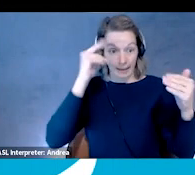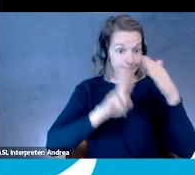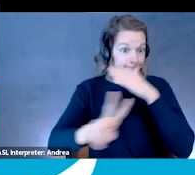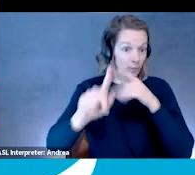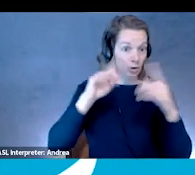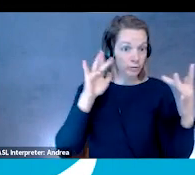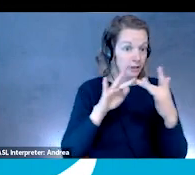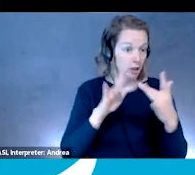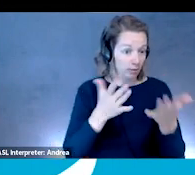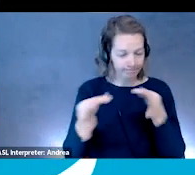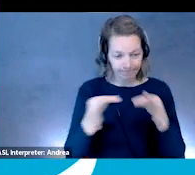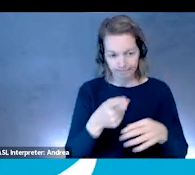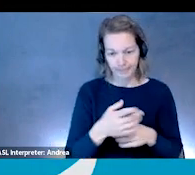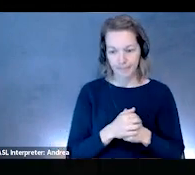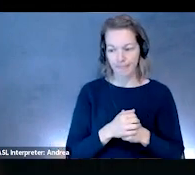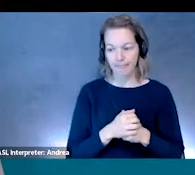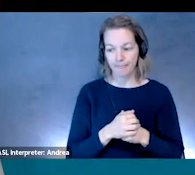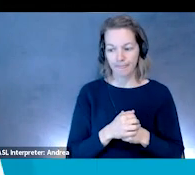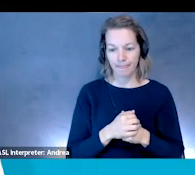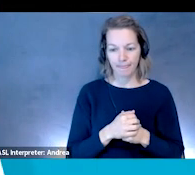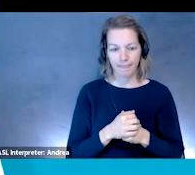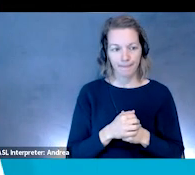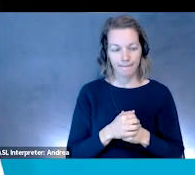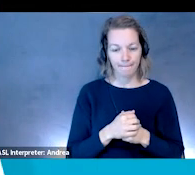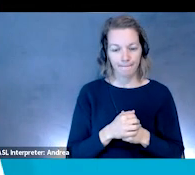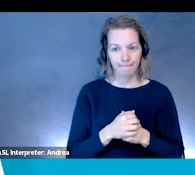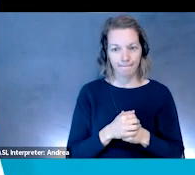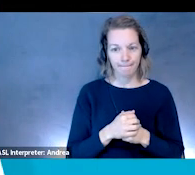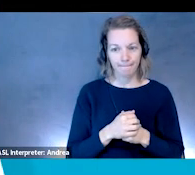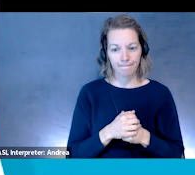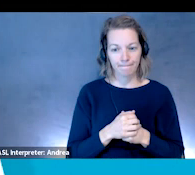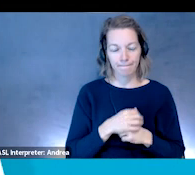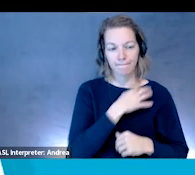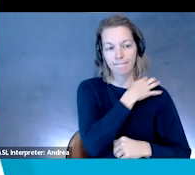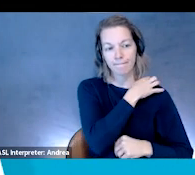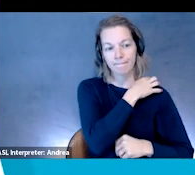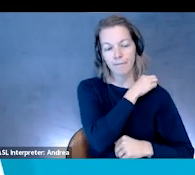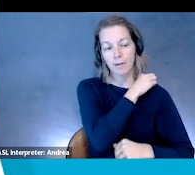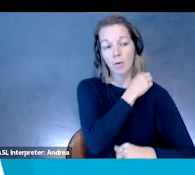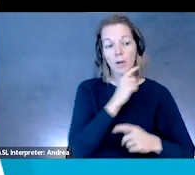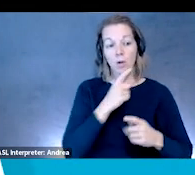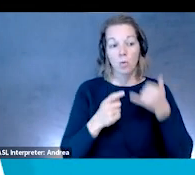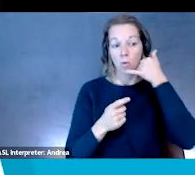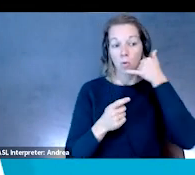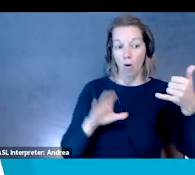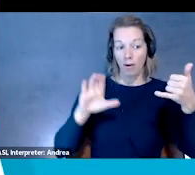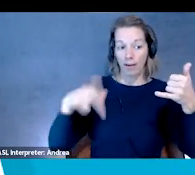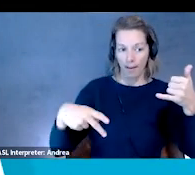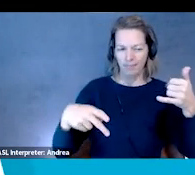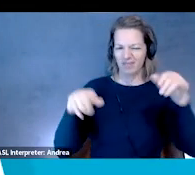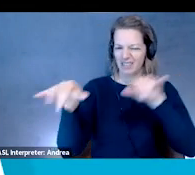WE WANT TO GIVE YOU AN OVERVIEW WHEN YOU REACH OUT TO CAP AND HOW OUR